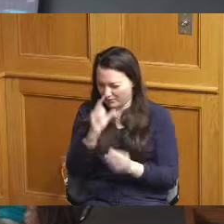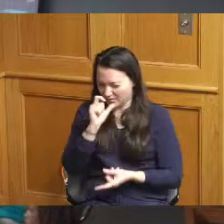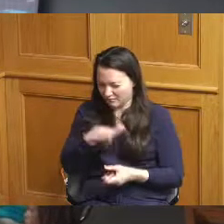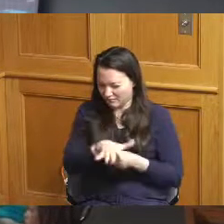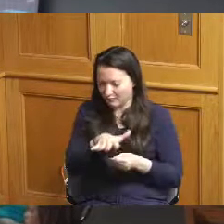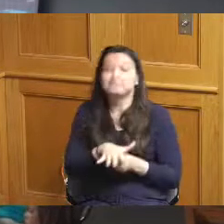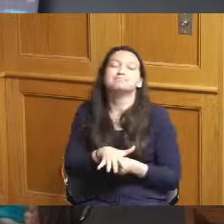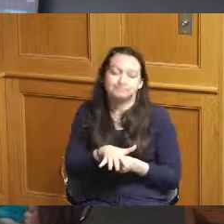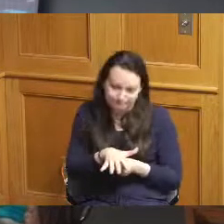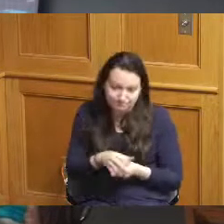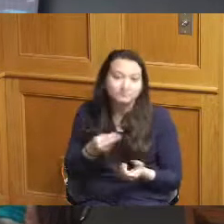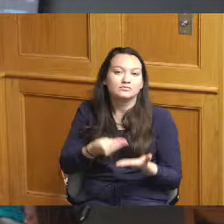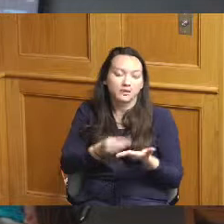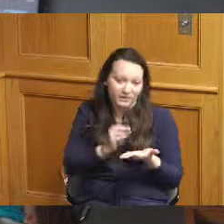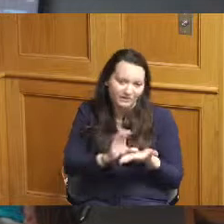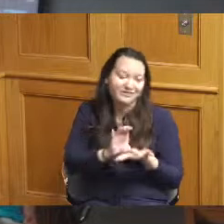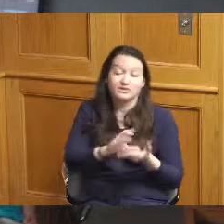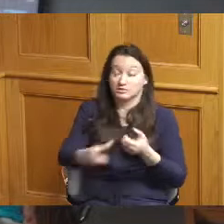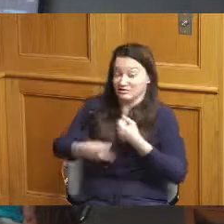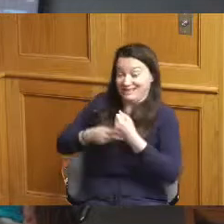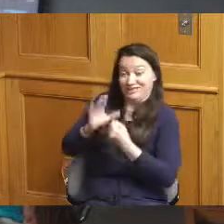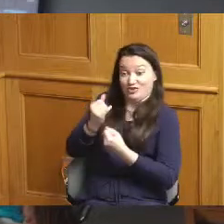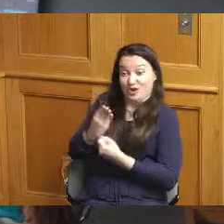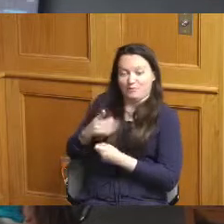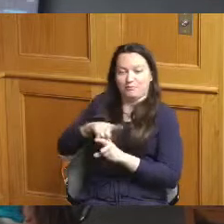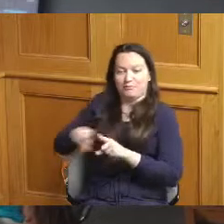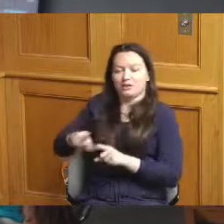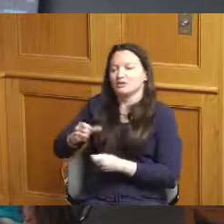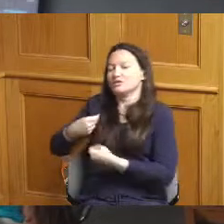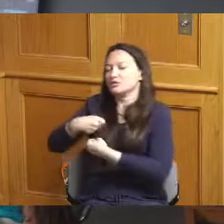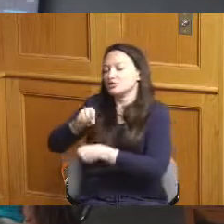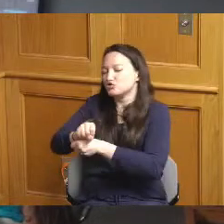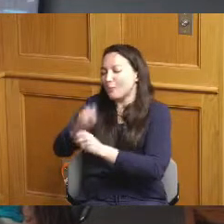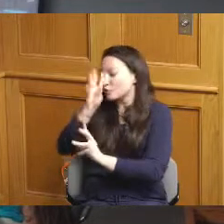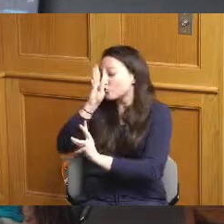made their investment they did retain their jobs but they didn't meet the job creation goal so we